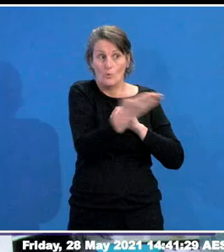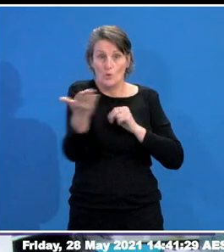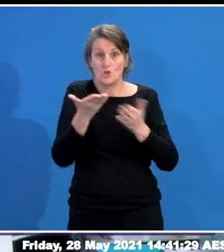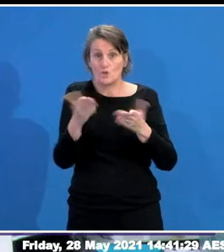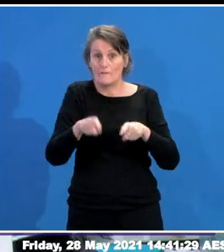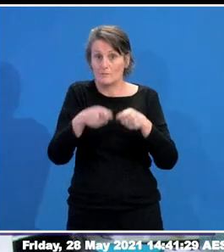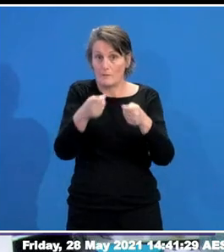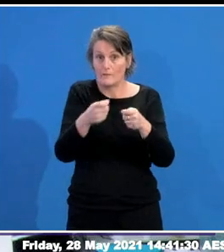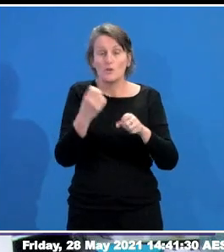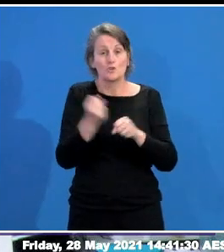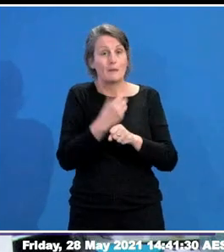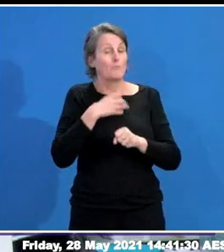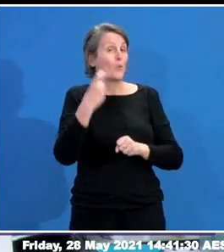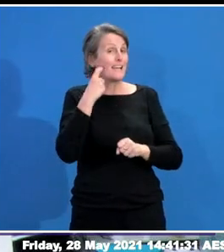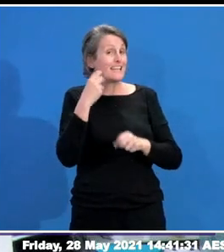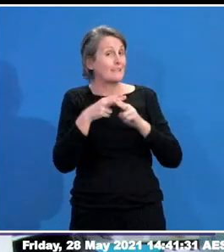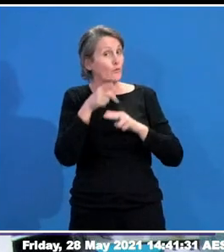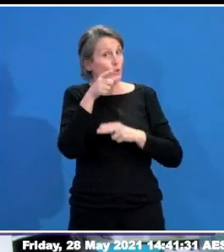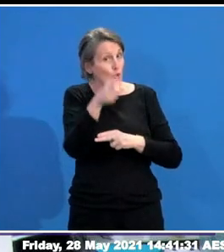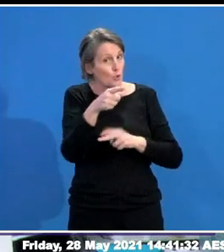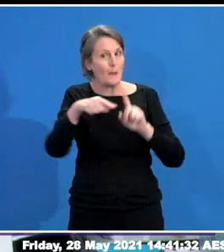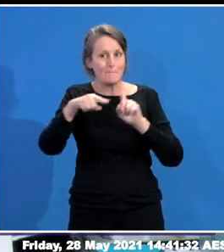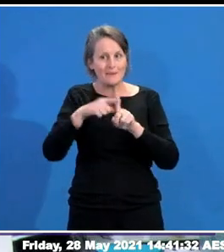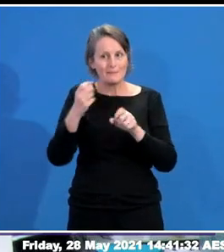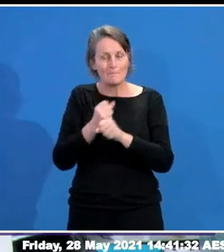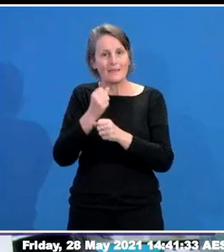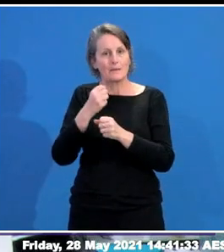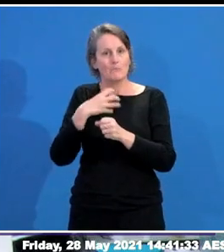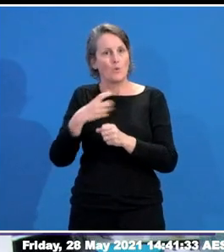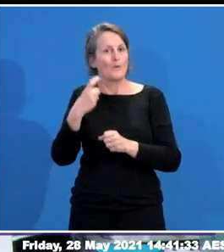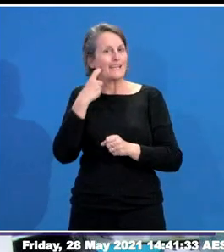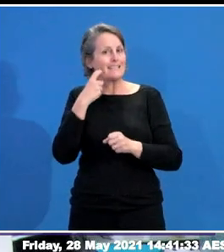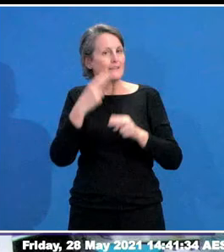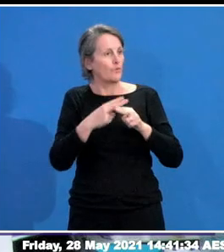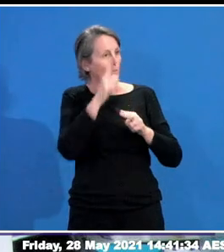safeguard for the provision of services to people with disability who are often, as